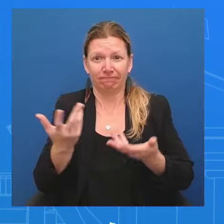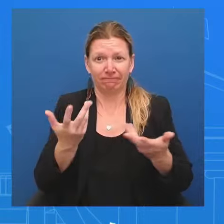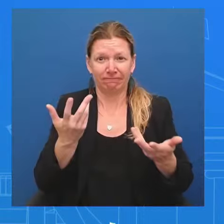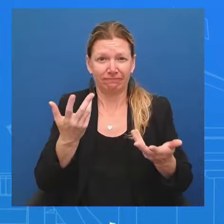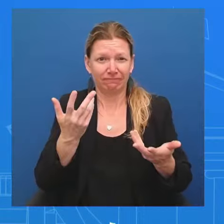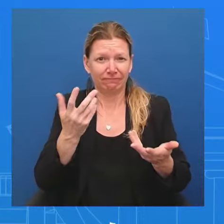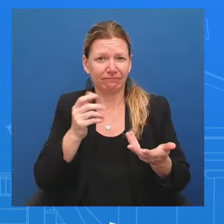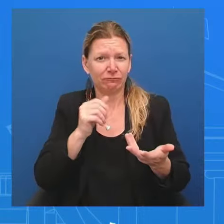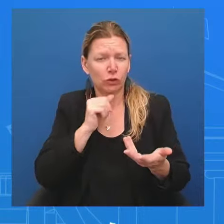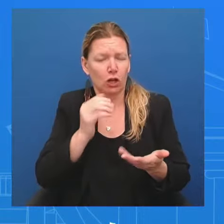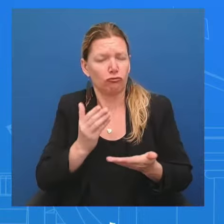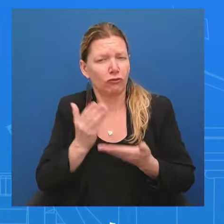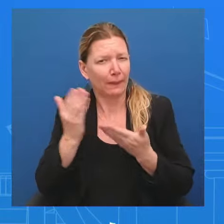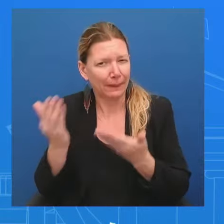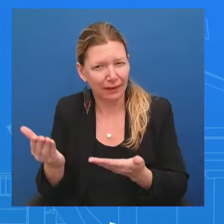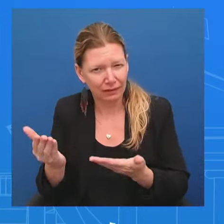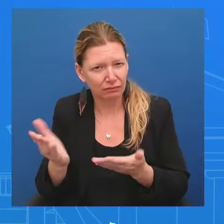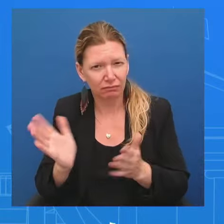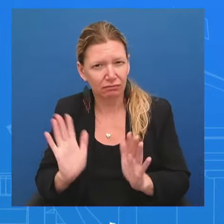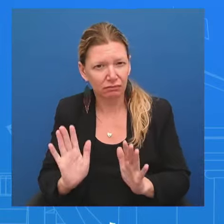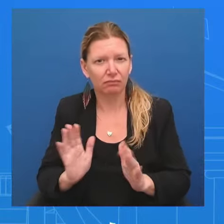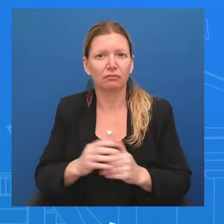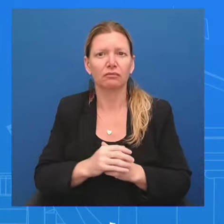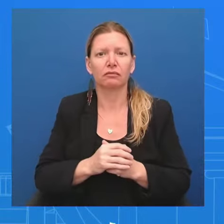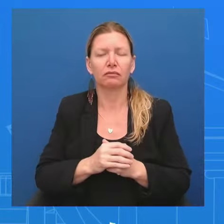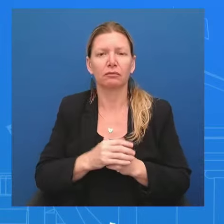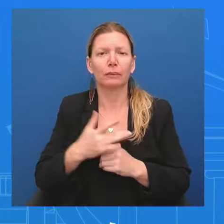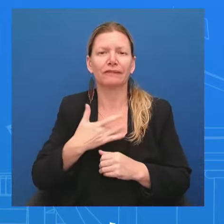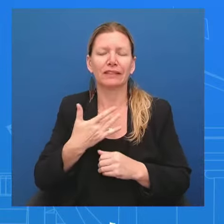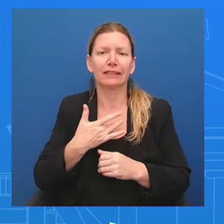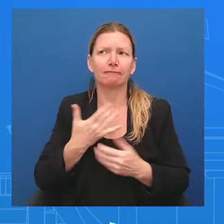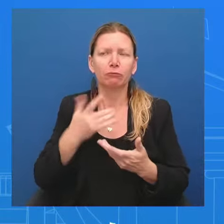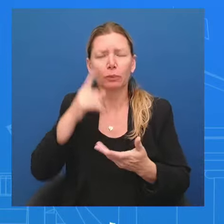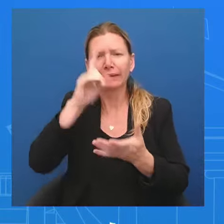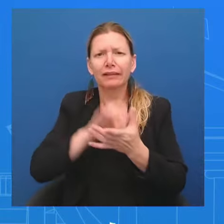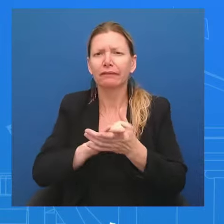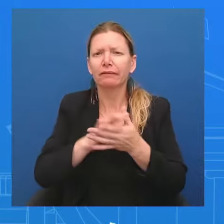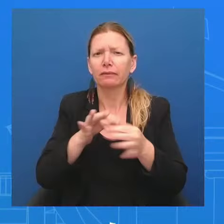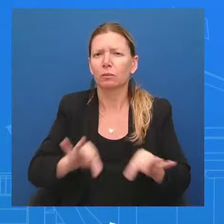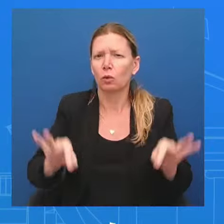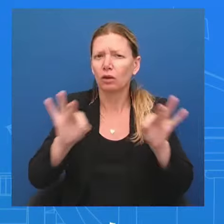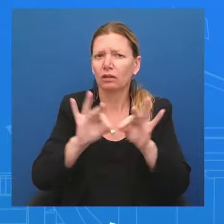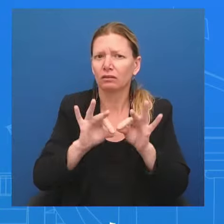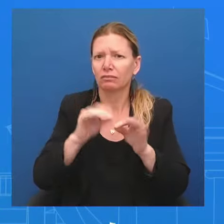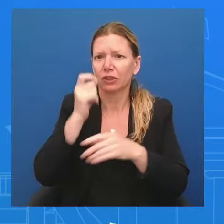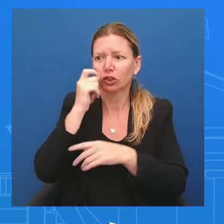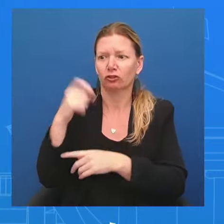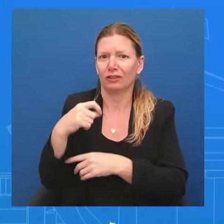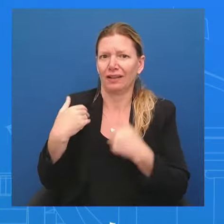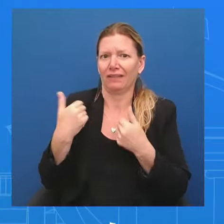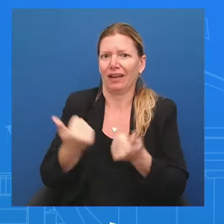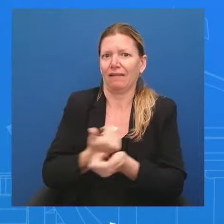that Ukraine has everything that it needs to defend itself, which is why the National Security Supplemental that was passed that was incredibly important